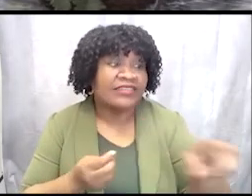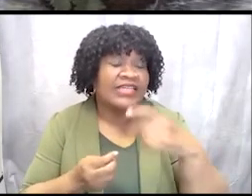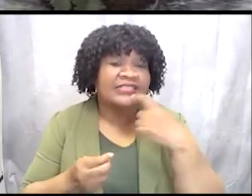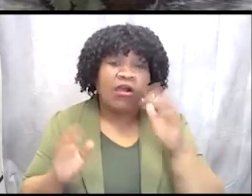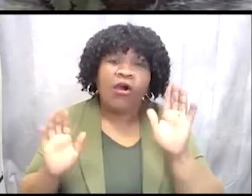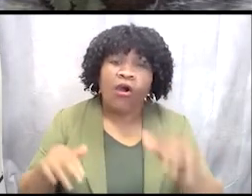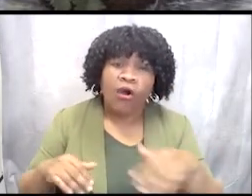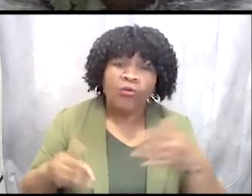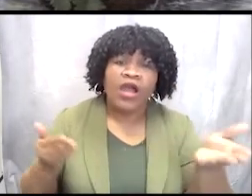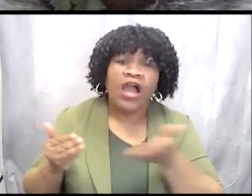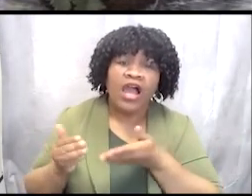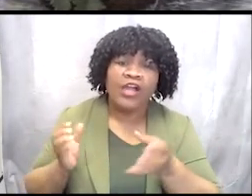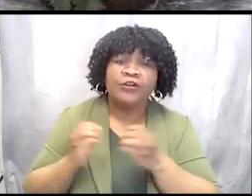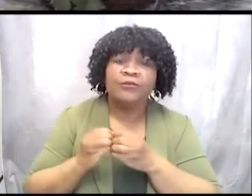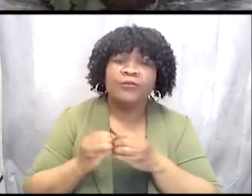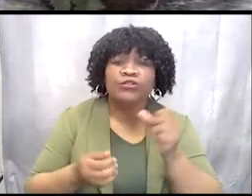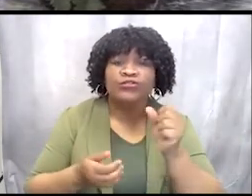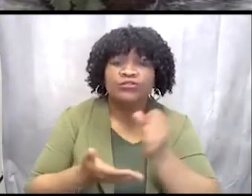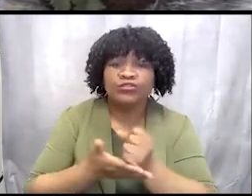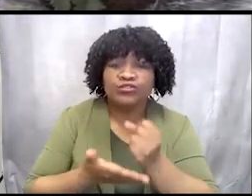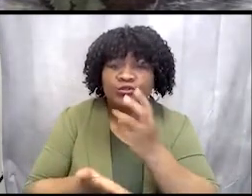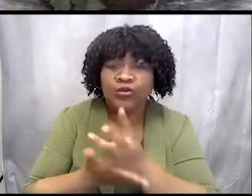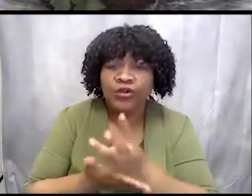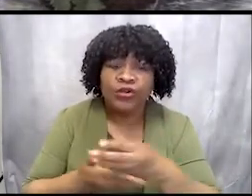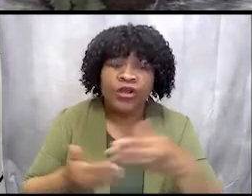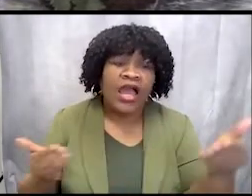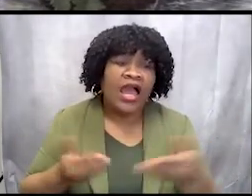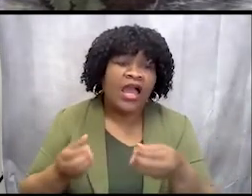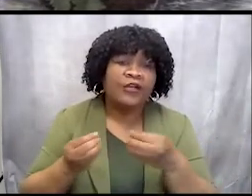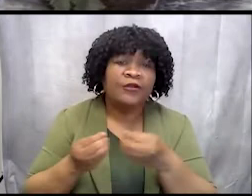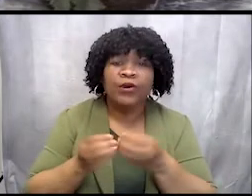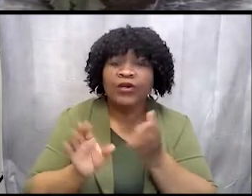more social workers or psychologists." And here's the challenge.